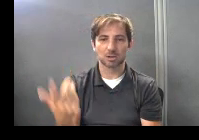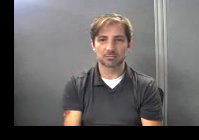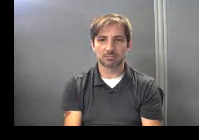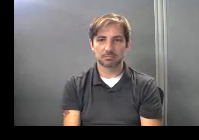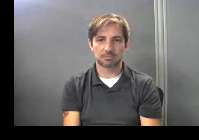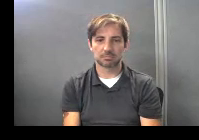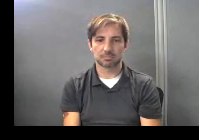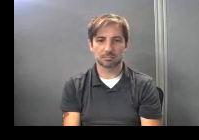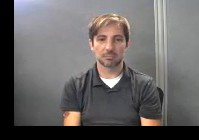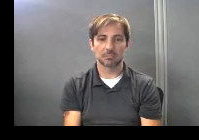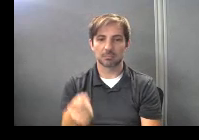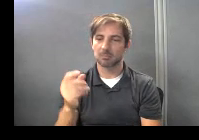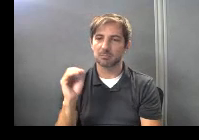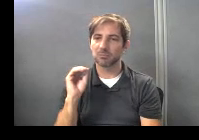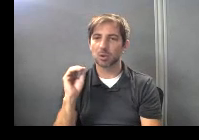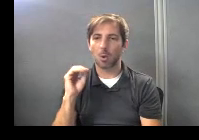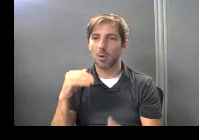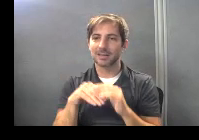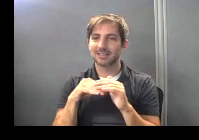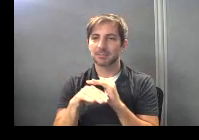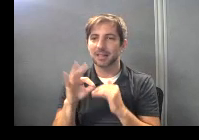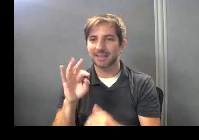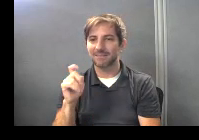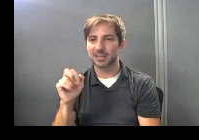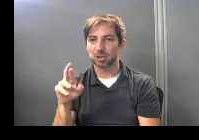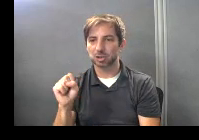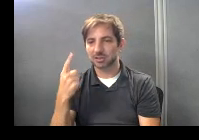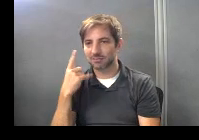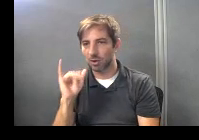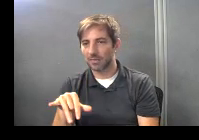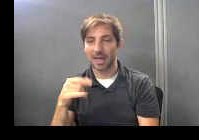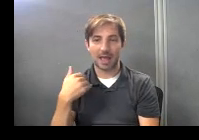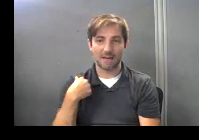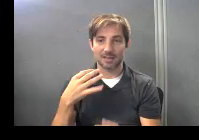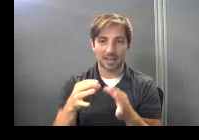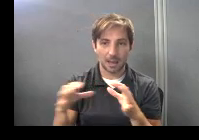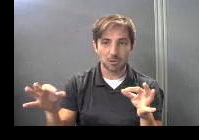NOTE ACCESSIBILITY FEATURES IN THAT, WHETHER OR NOT IT HAS CAPTIONING.